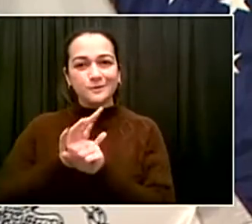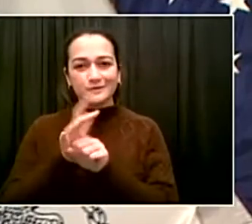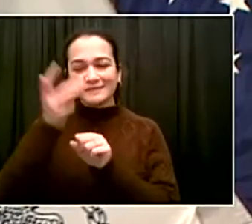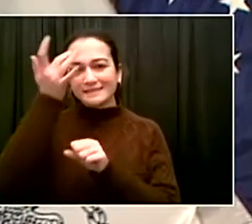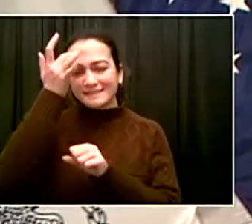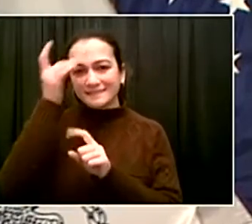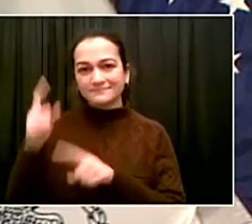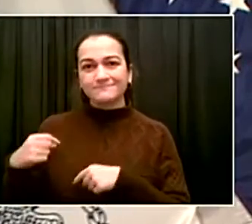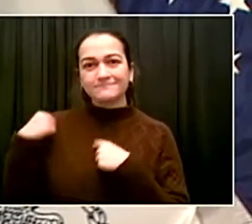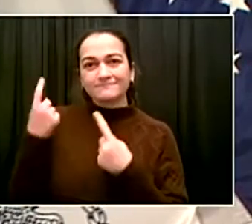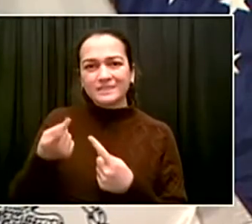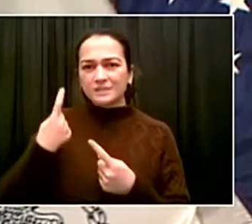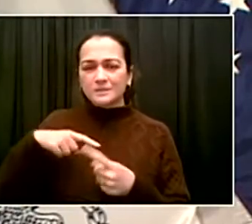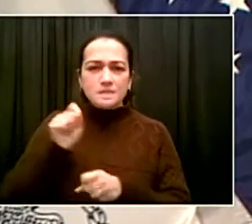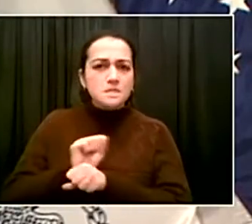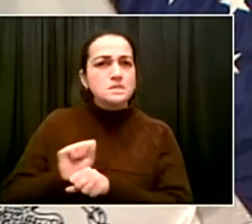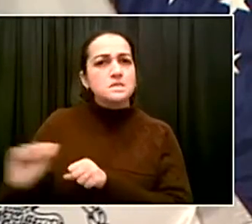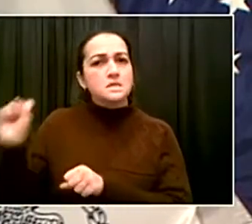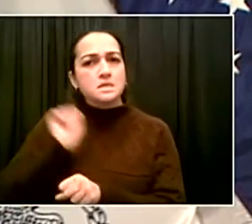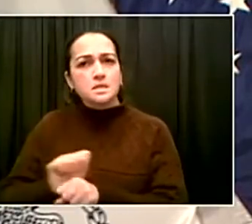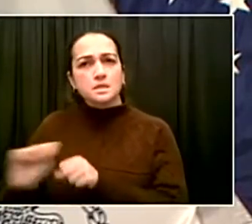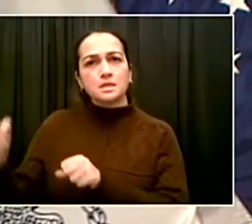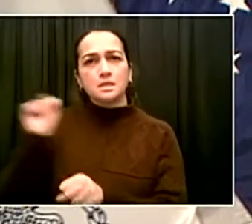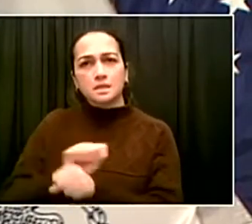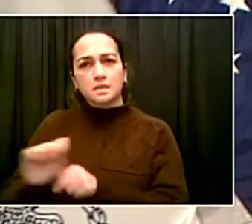WE HAVE EXTRAORDINARY TOOLS AND WEAPONS AVAILABLE TO US BECAUSE